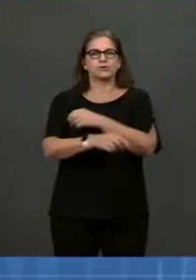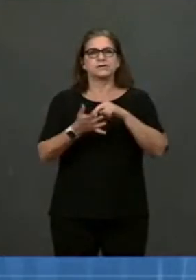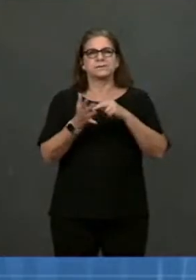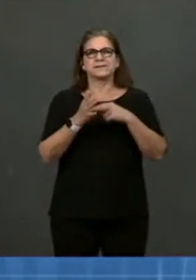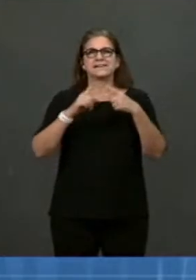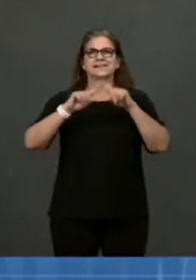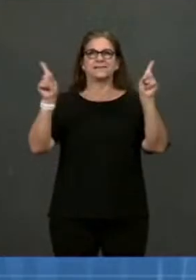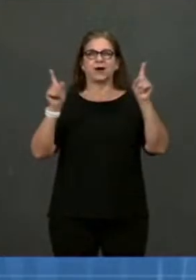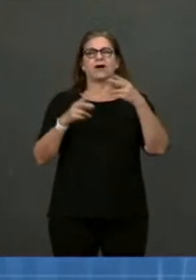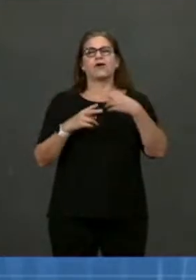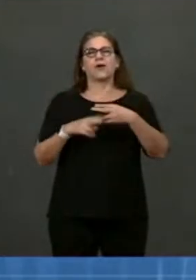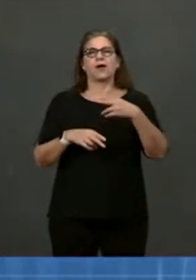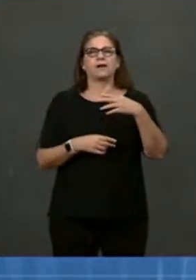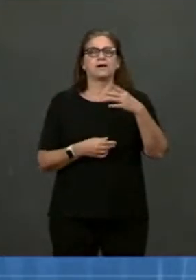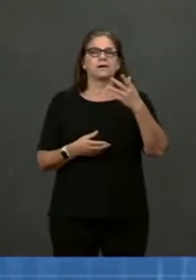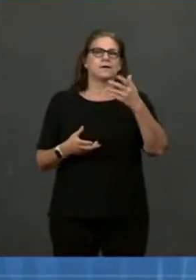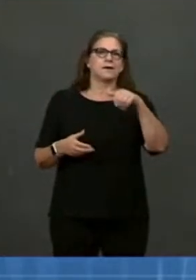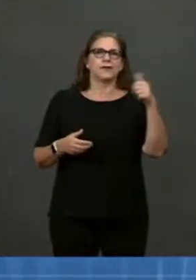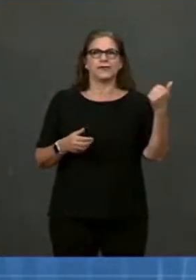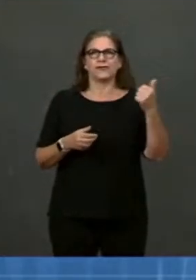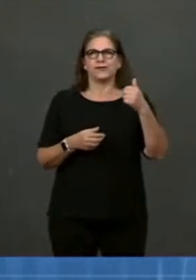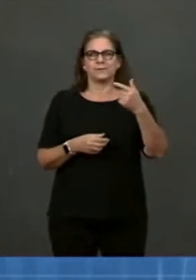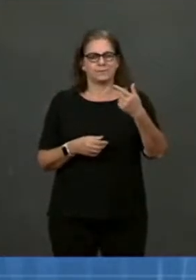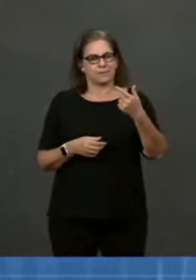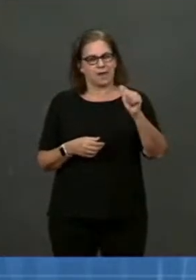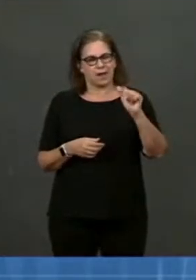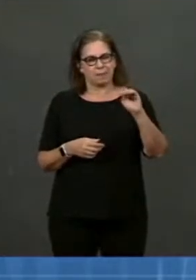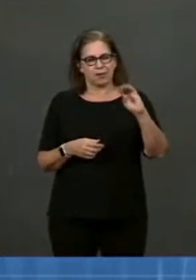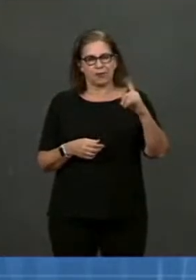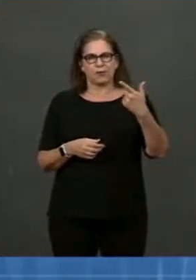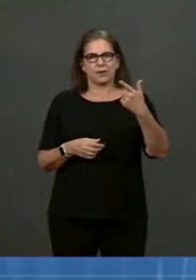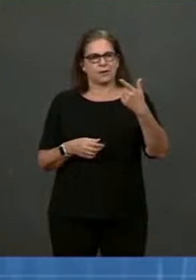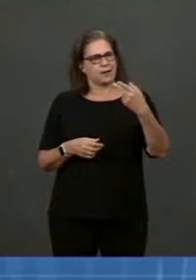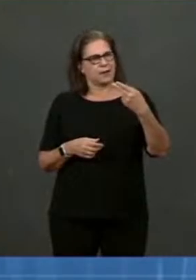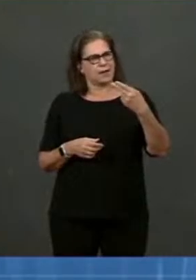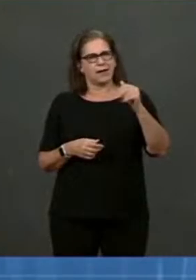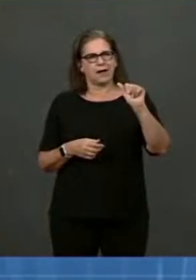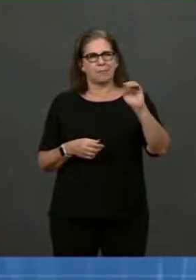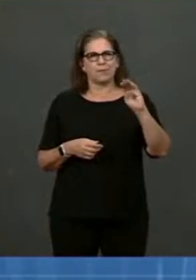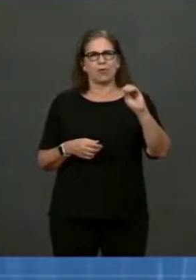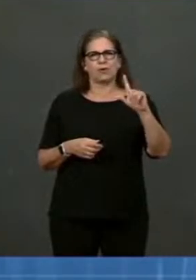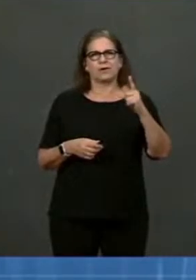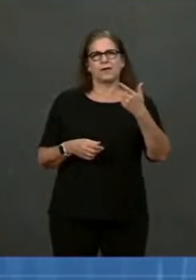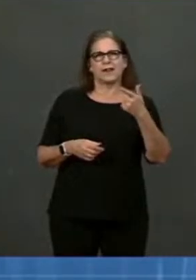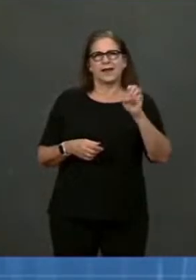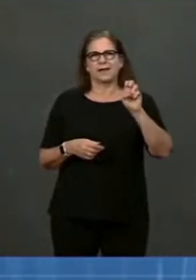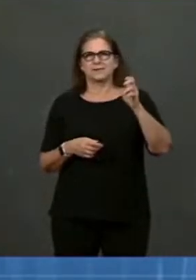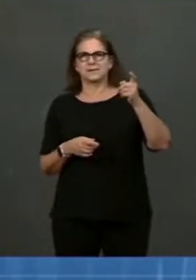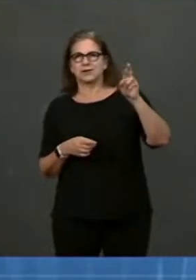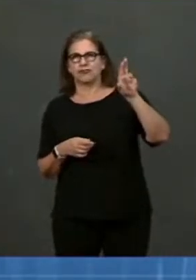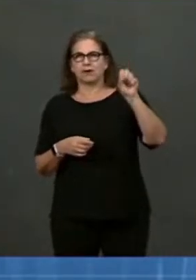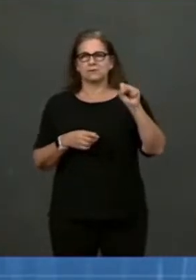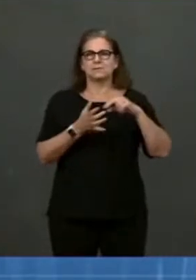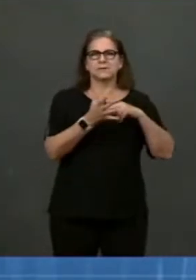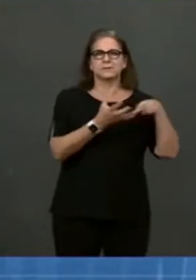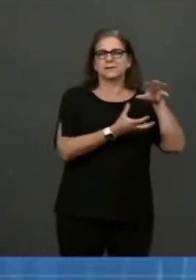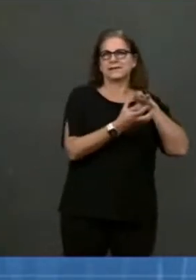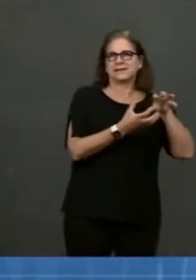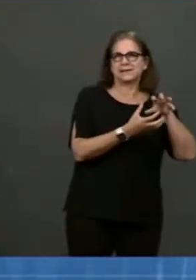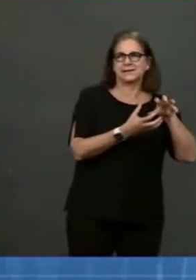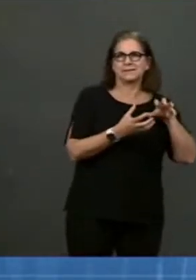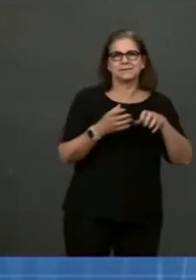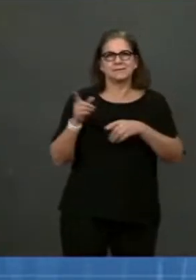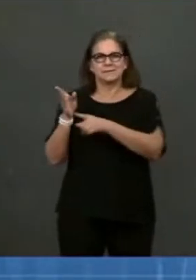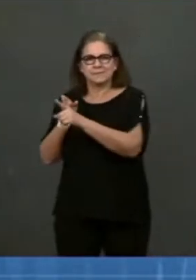THAT'S CALLED A BOOST.